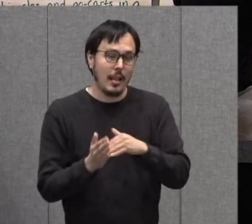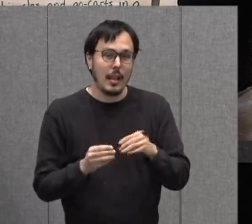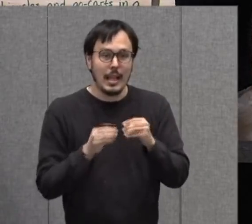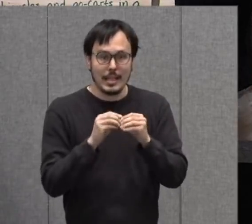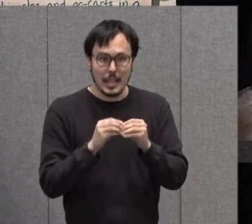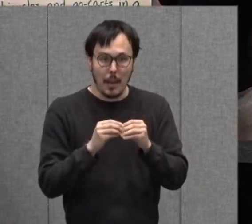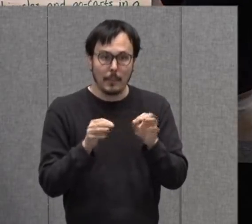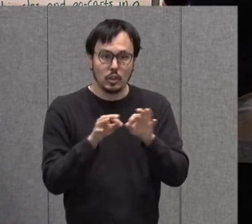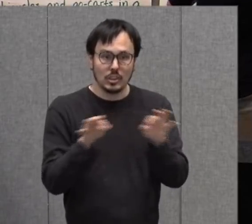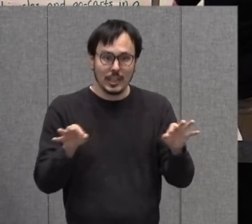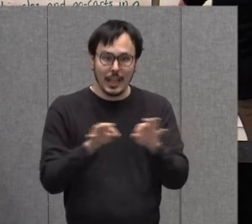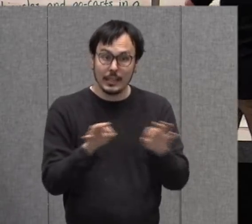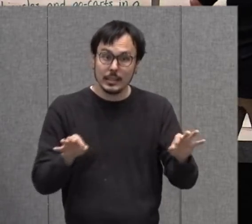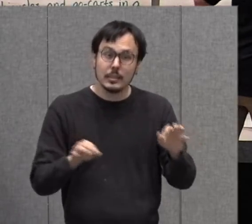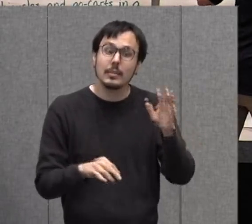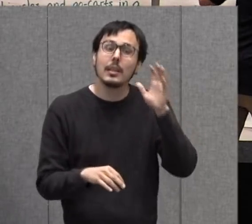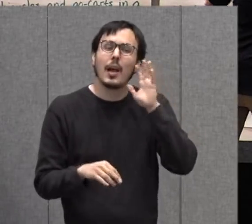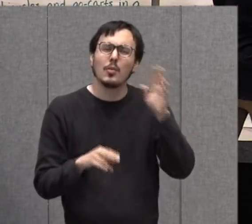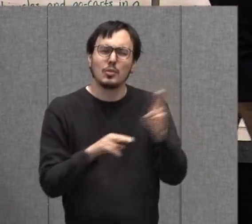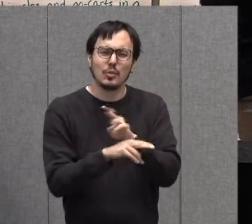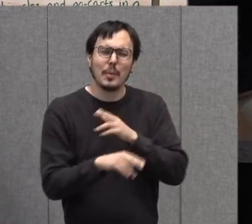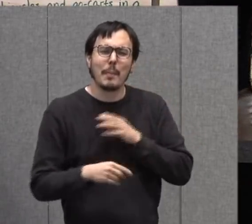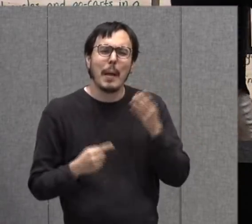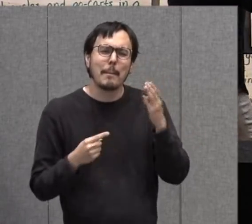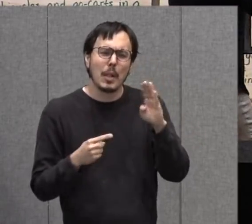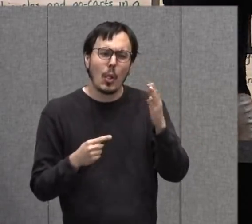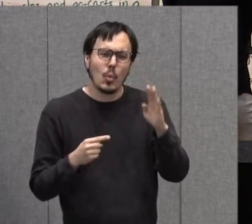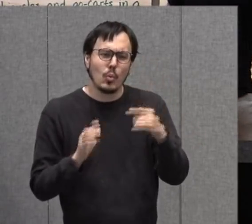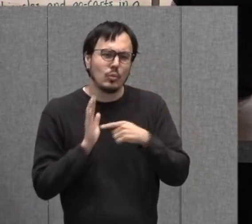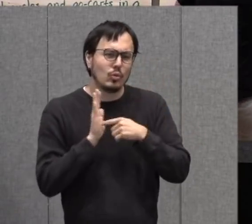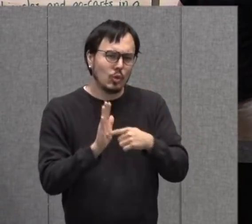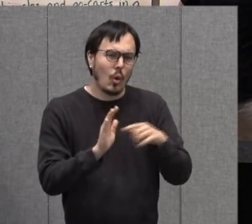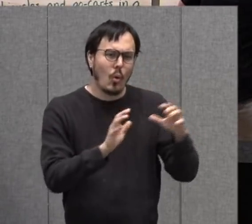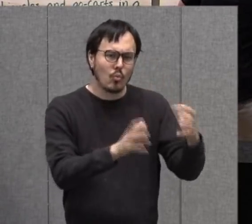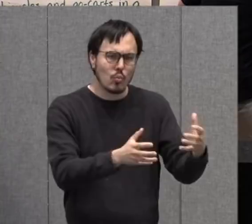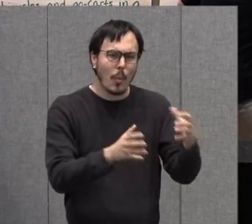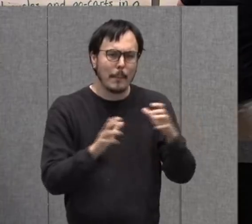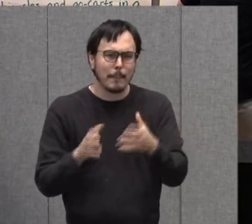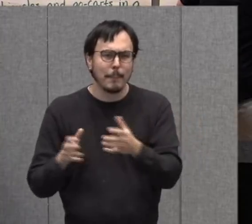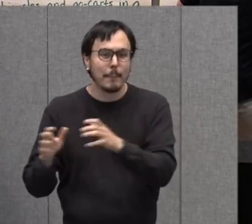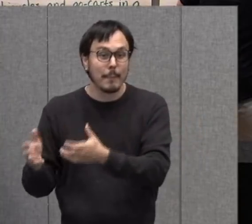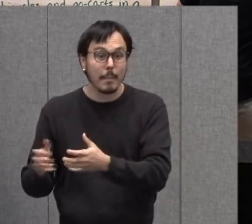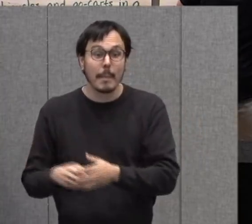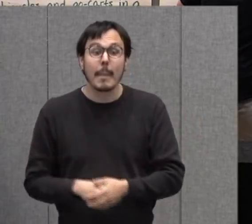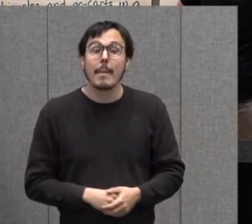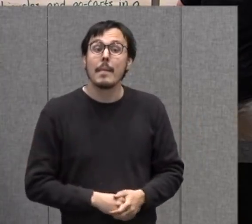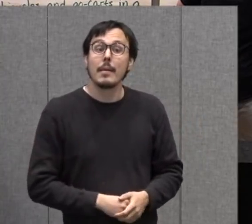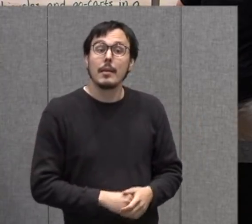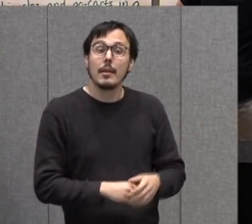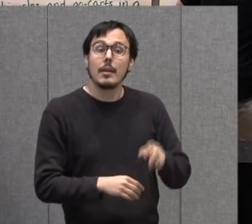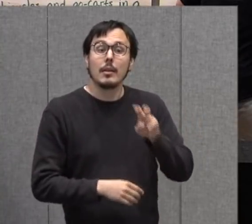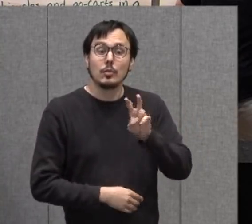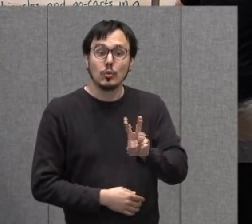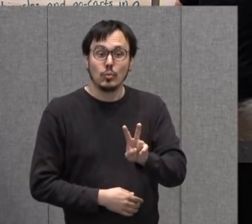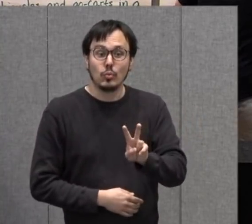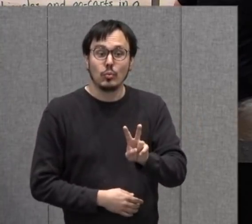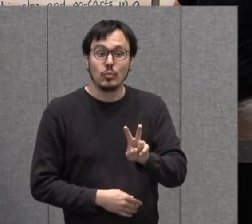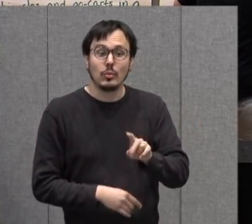I'll use my blue to kind of separate sections. So, two and one third